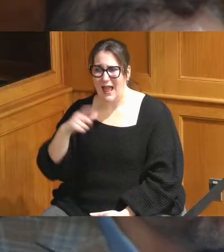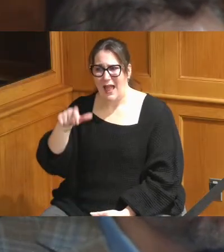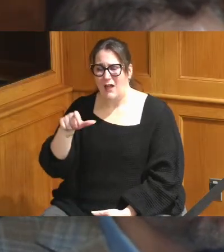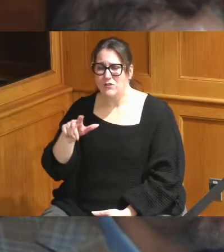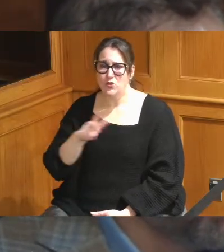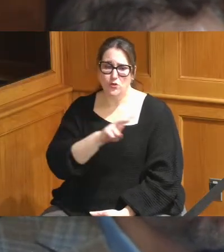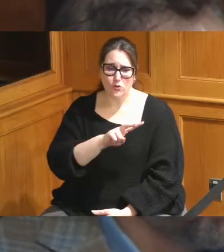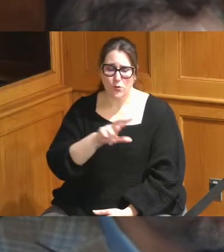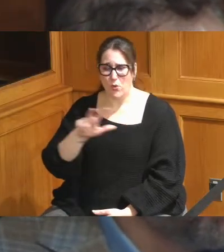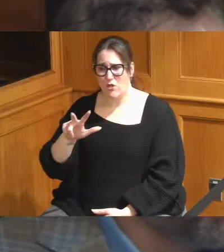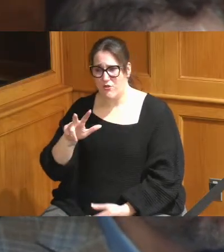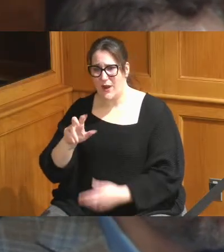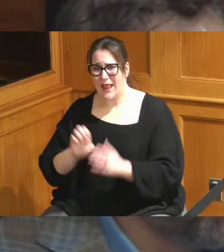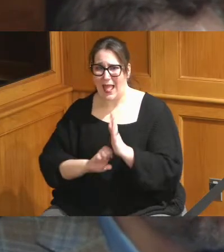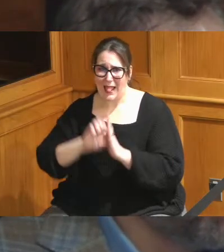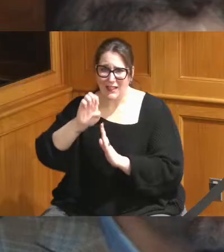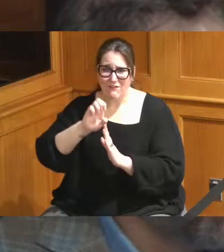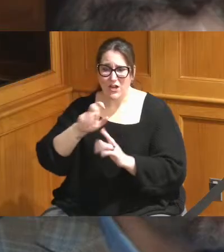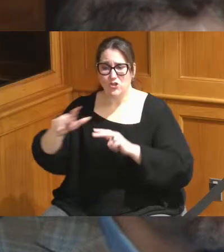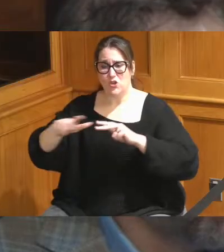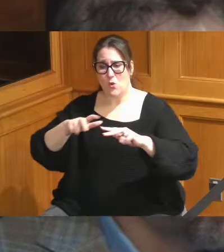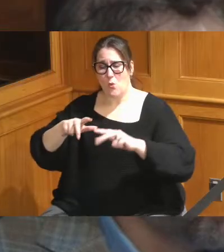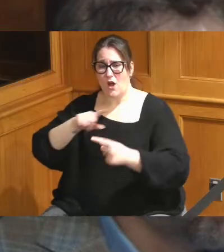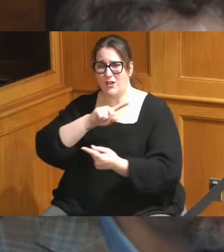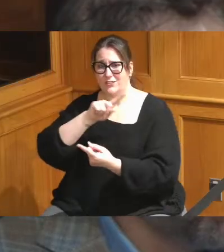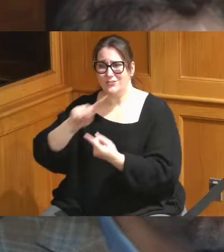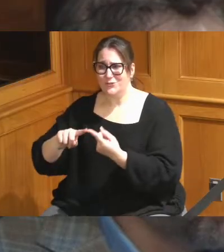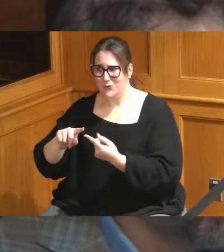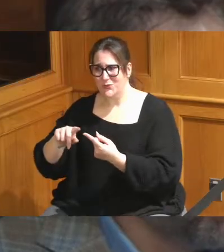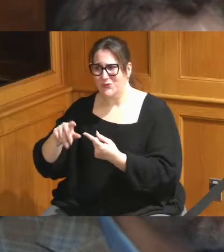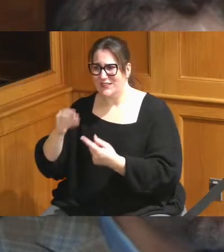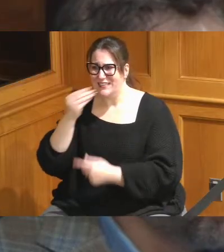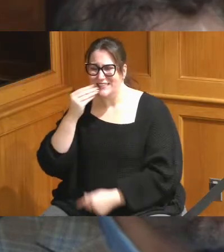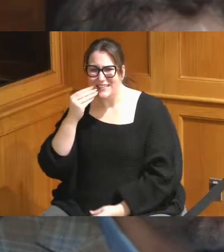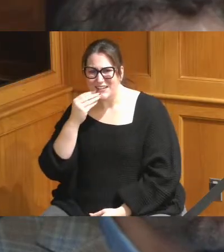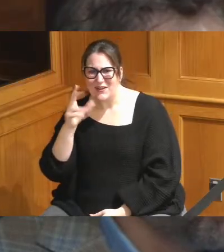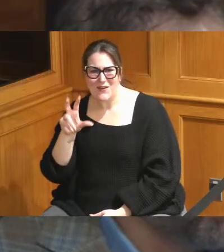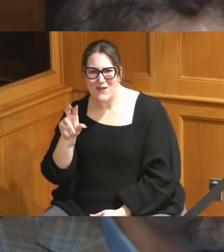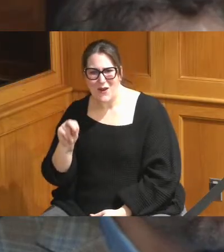walk three or four blocks just for me to get a steak dinner. I'm going to go where I can pull up